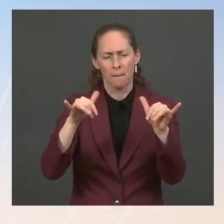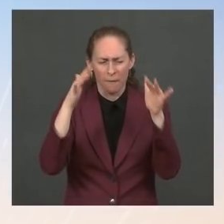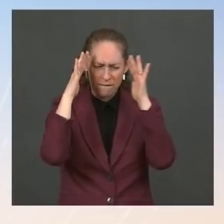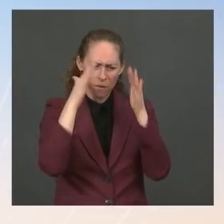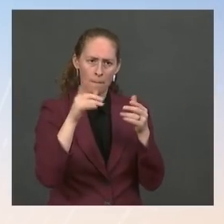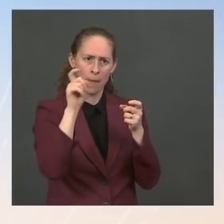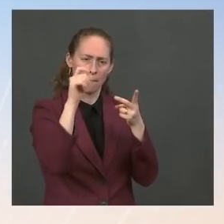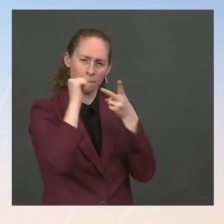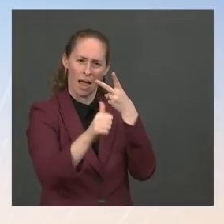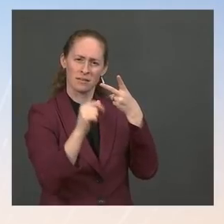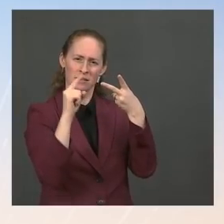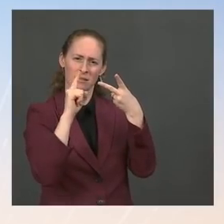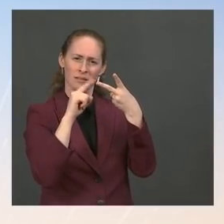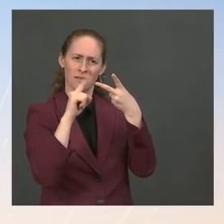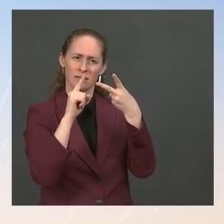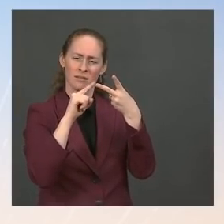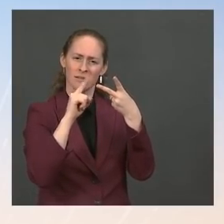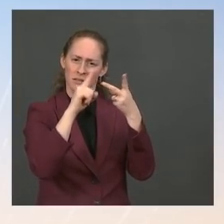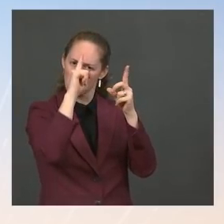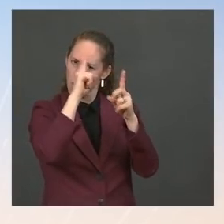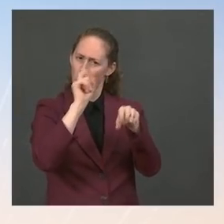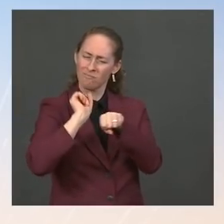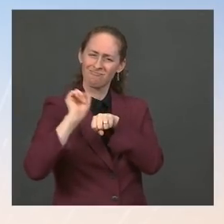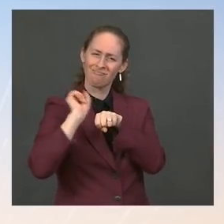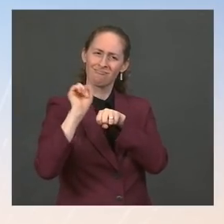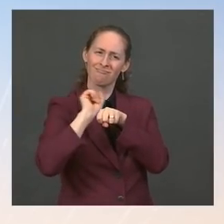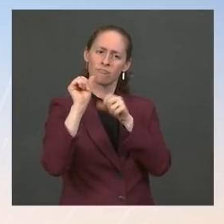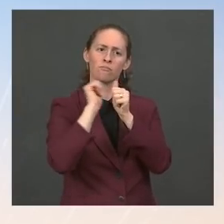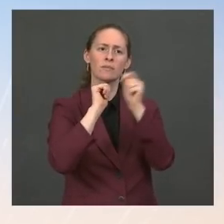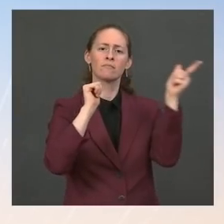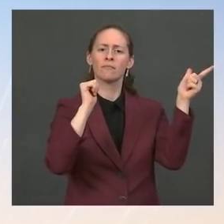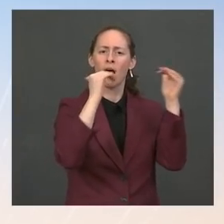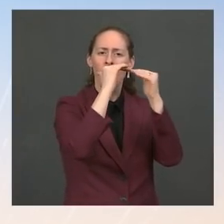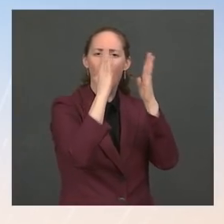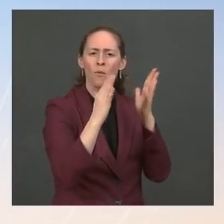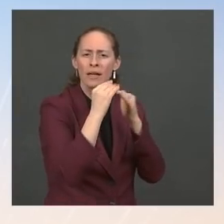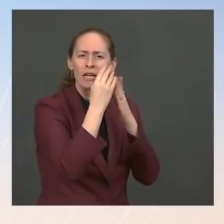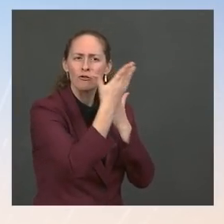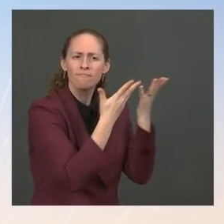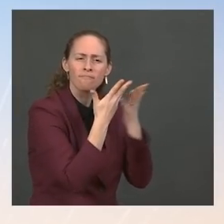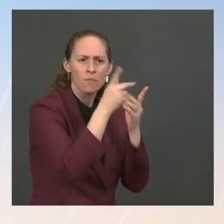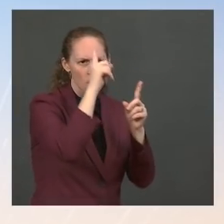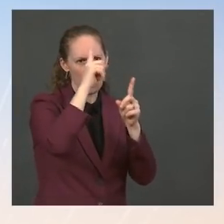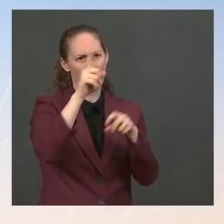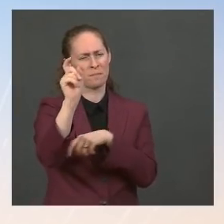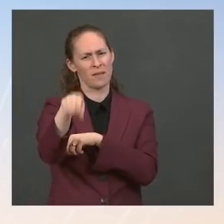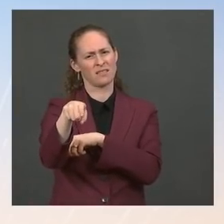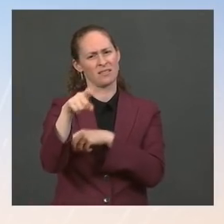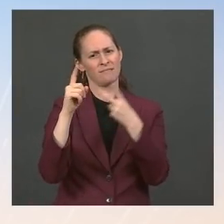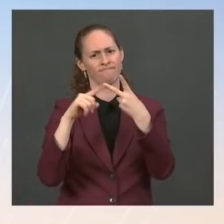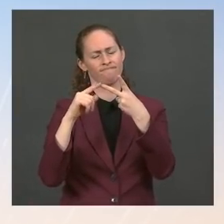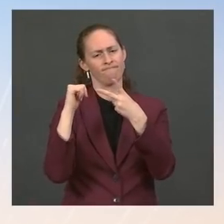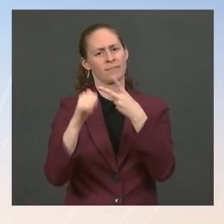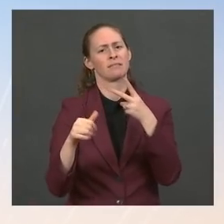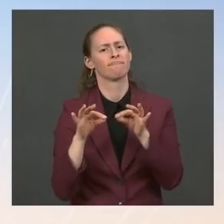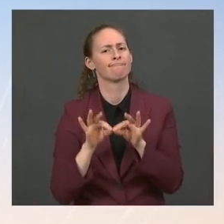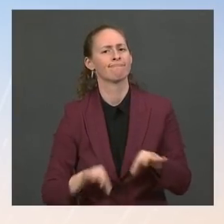to get exactly -- to get that done. And we will remain, at a senior-staff level, at this point, engaged closely with Senator Manchin